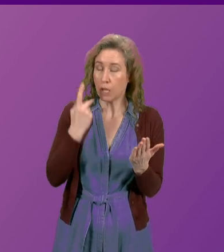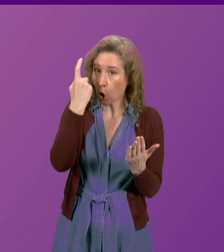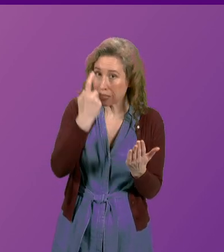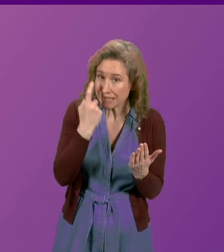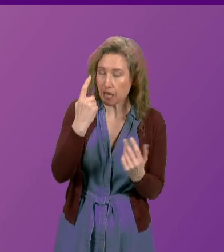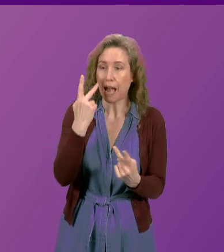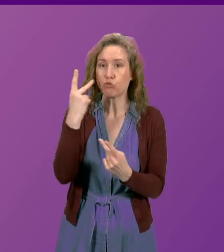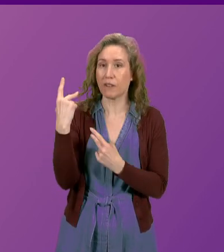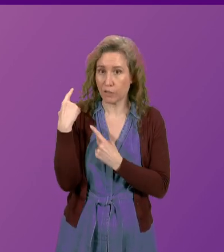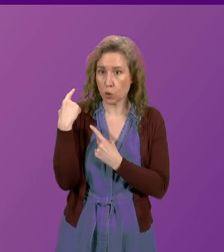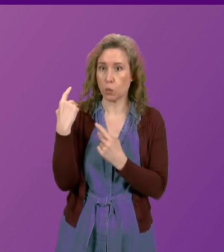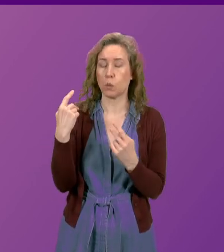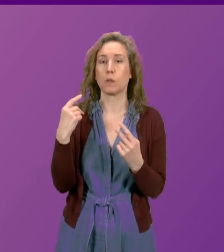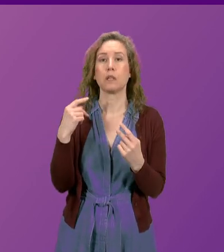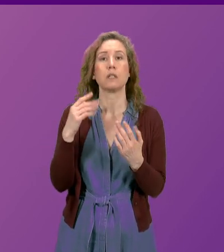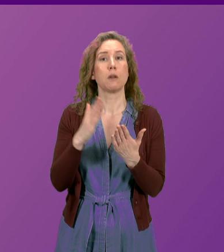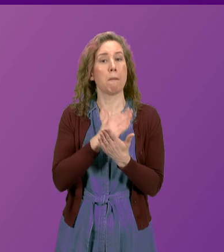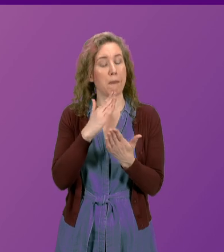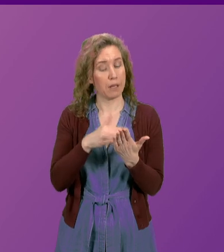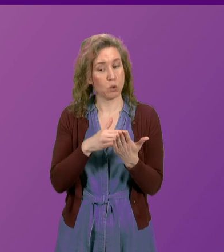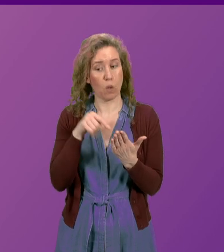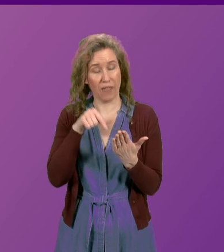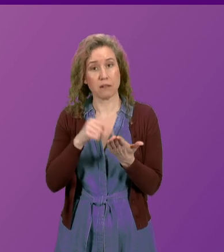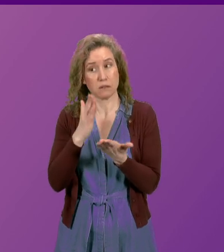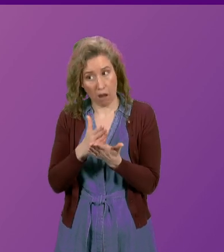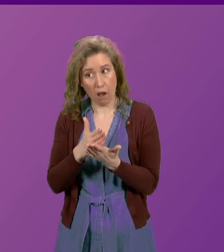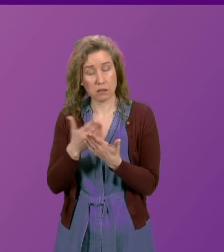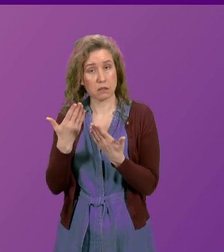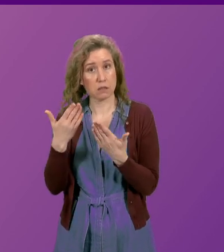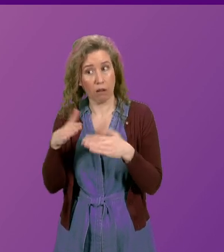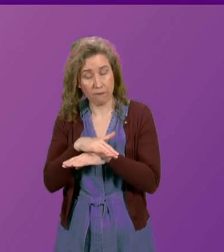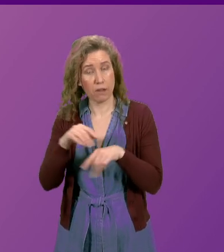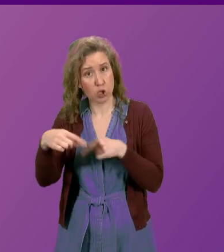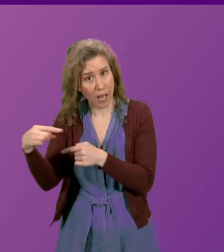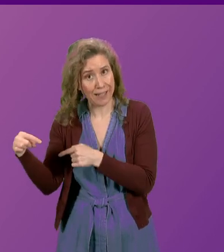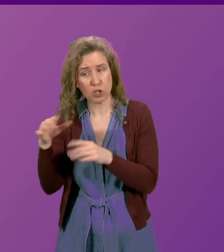are sufficient to address these challenges and questions. I give Mr Kerr the commitment